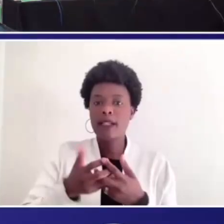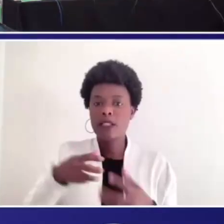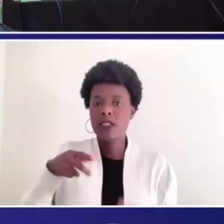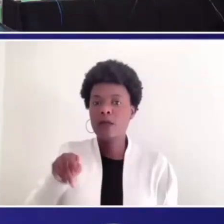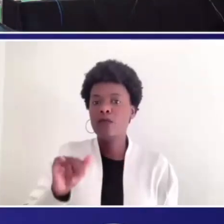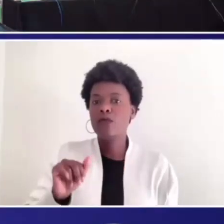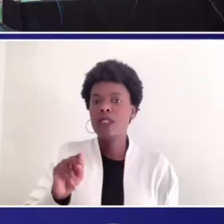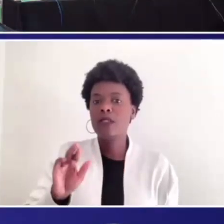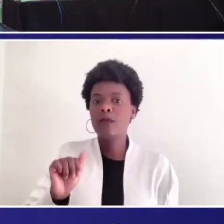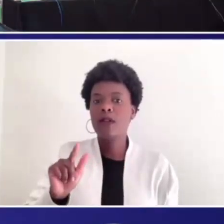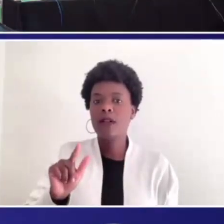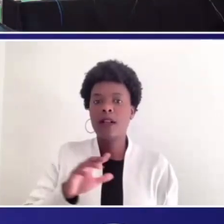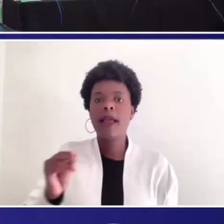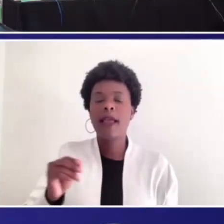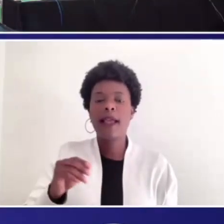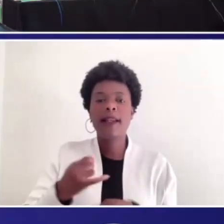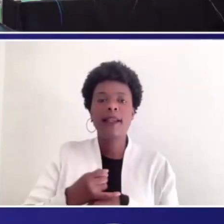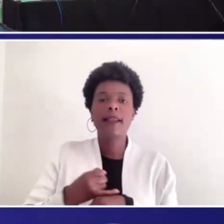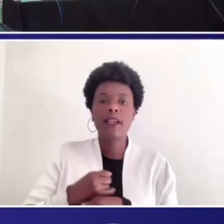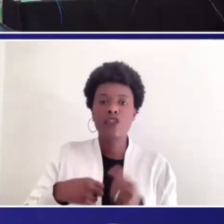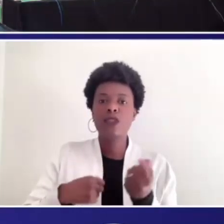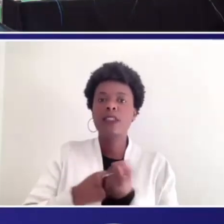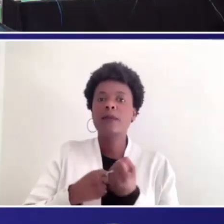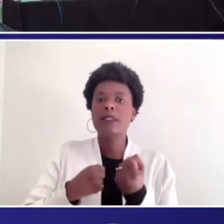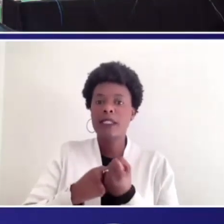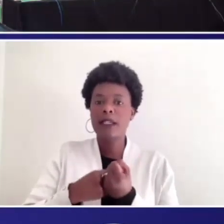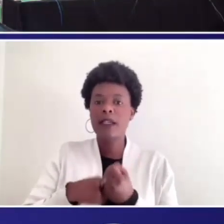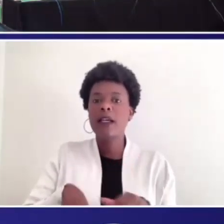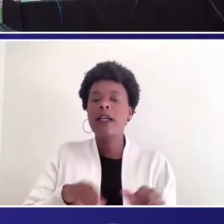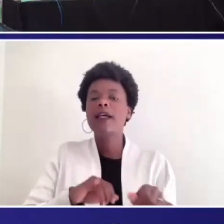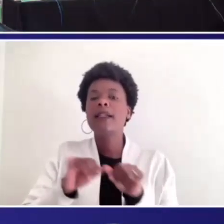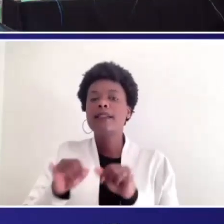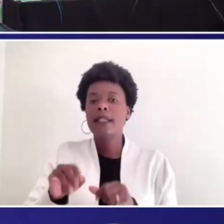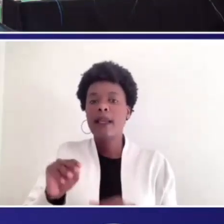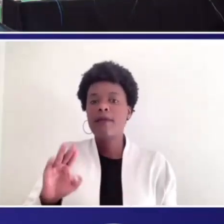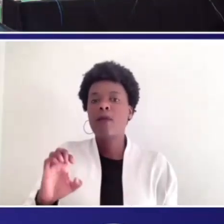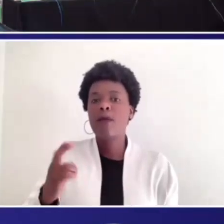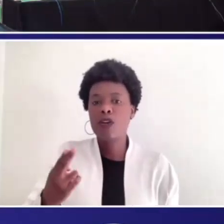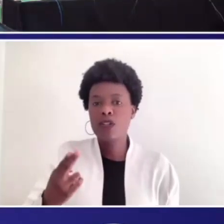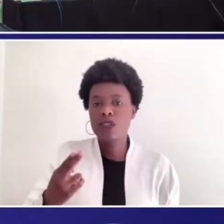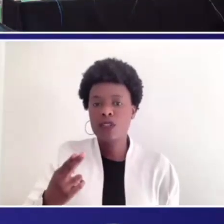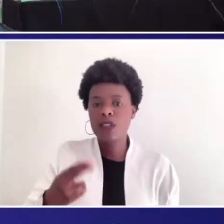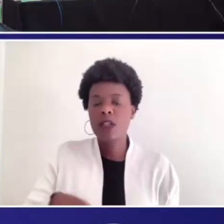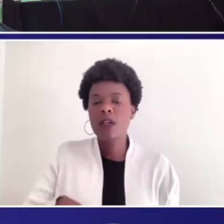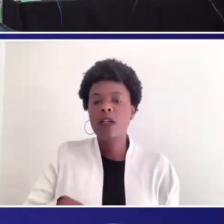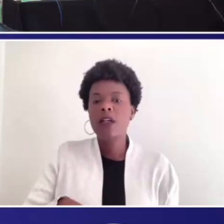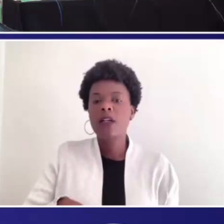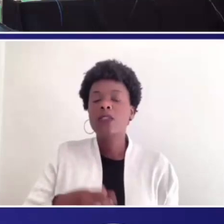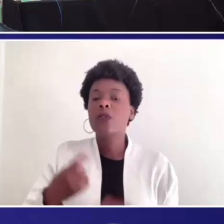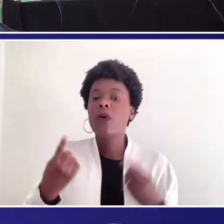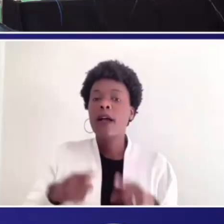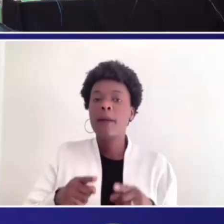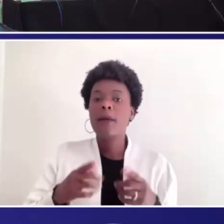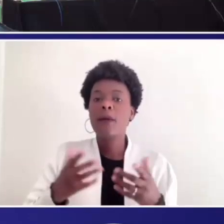subsidy. Same thing that would happen in March. So in essence, what would happen with that first payment